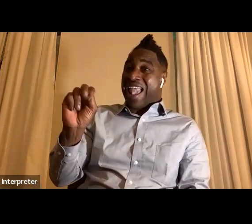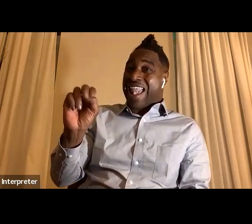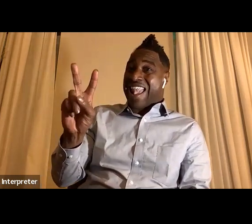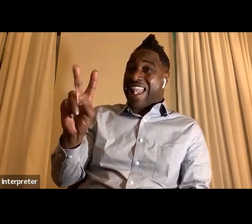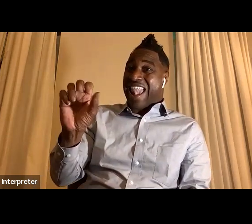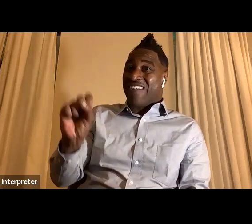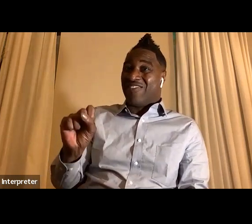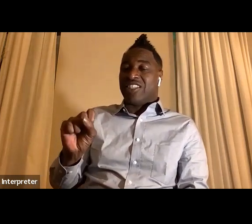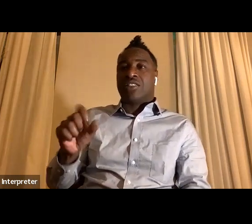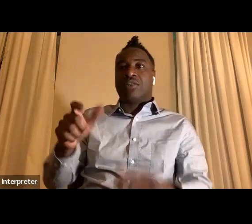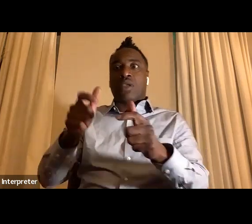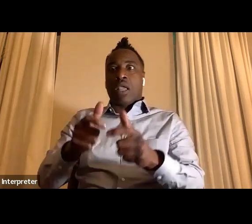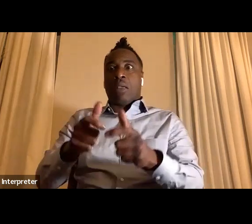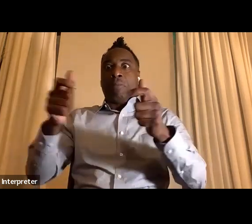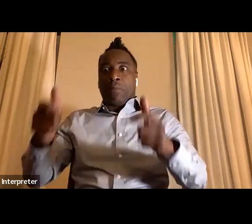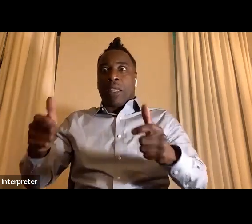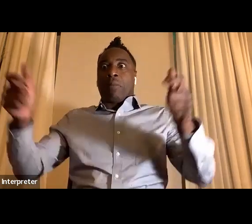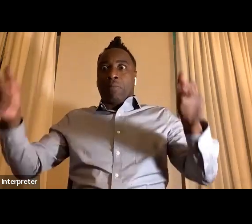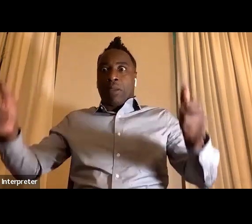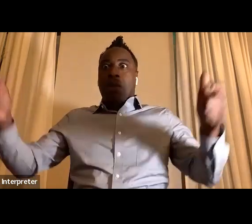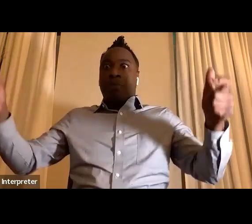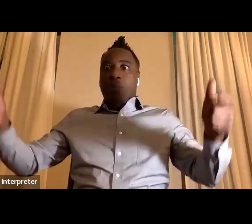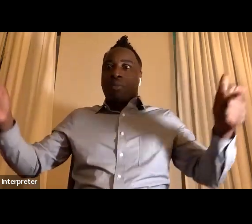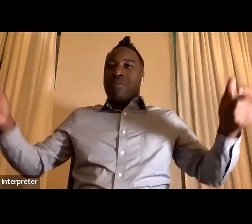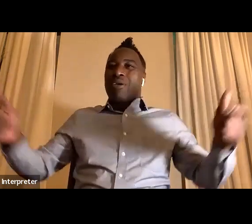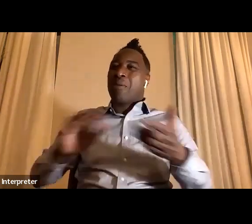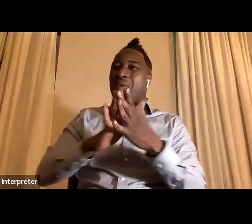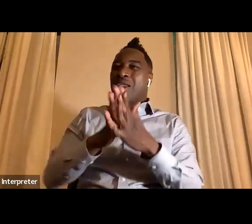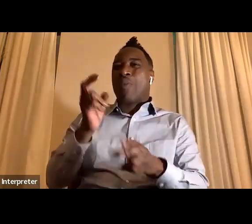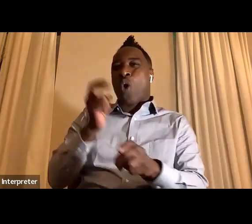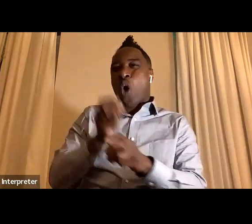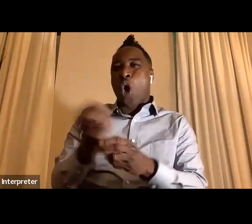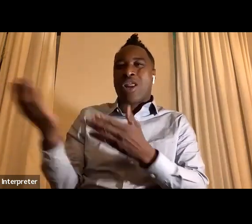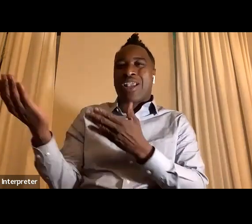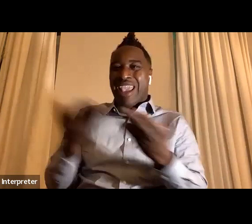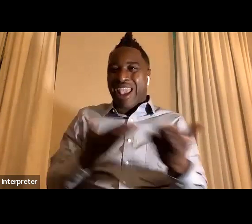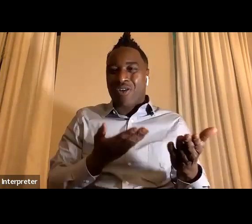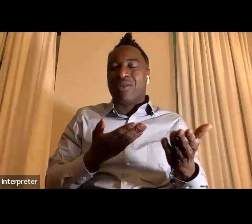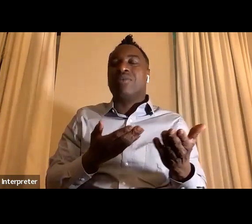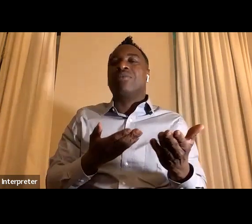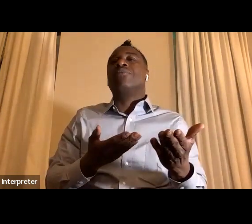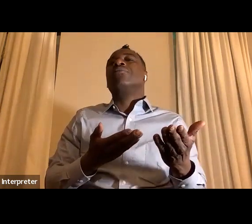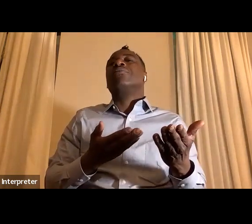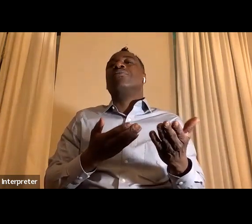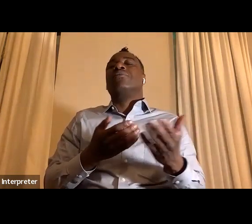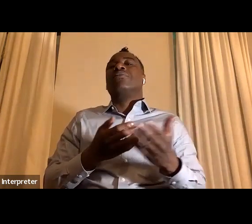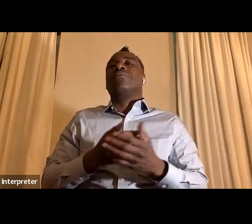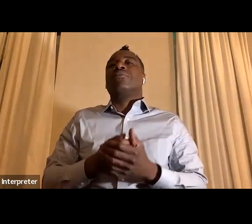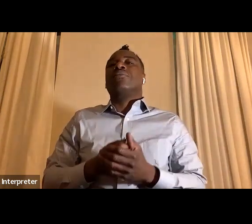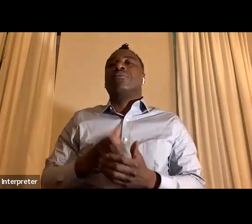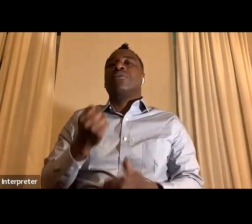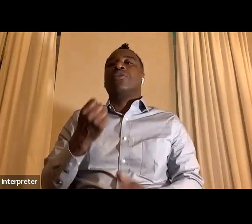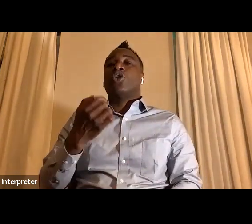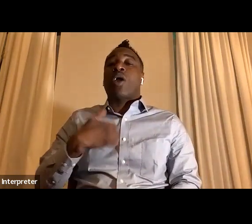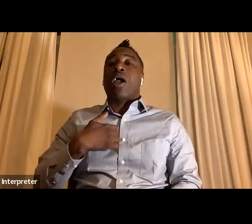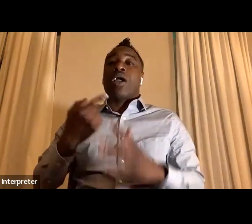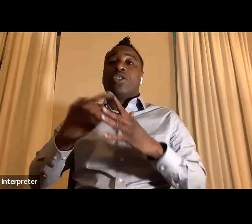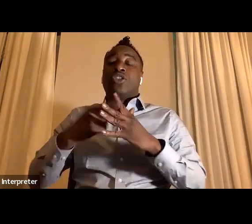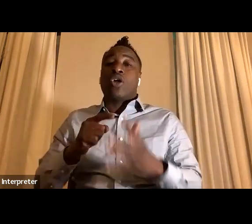cumbersome to, to carry around everywhere. And then so I really started liking like, really light stuff